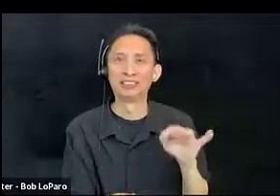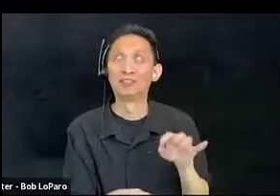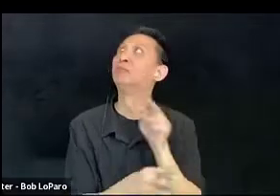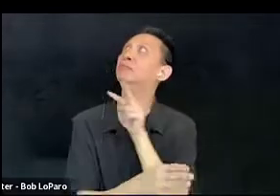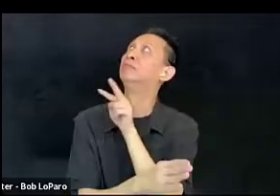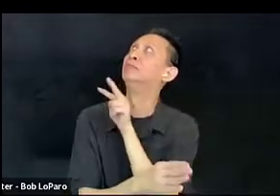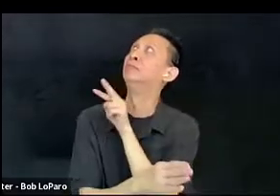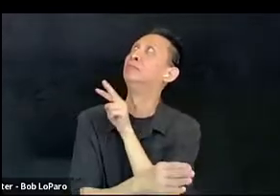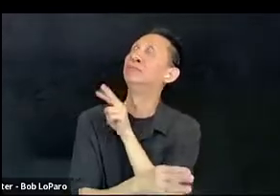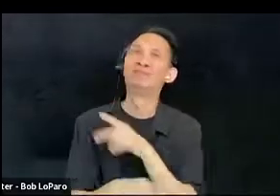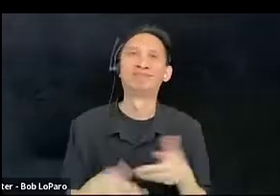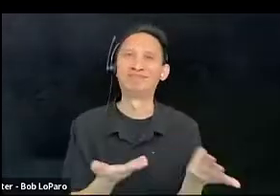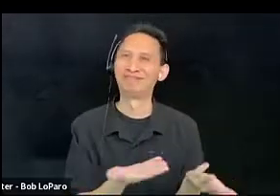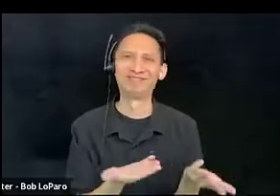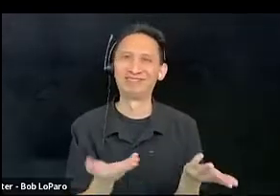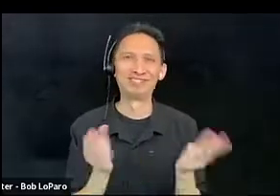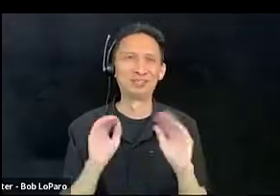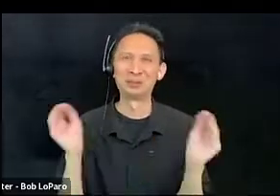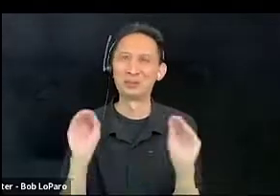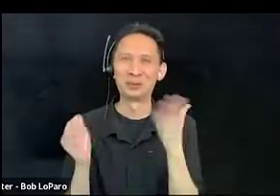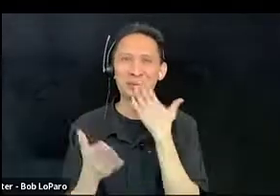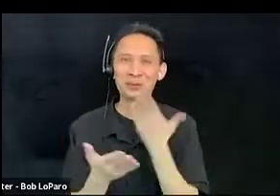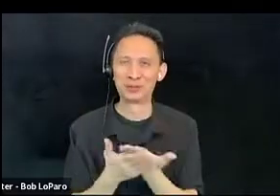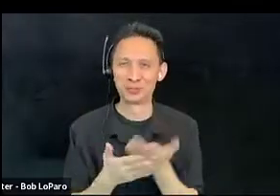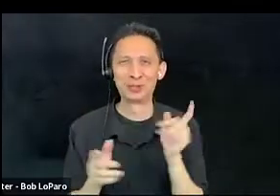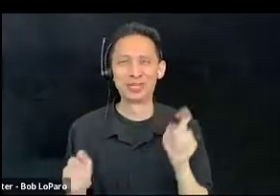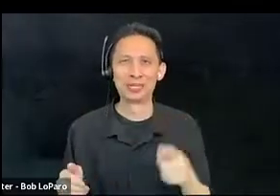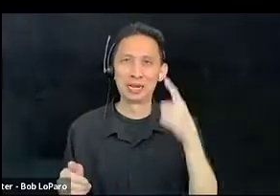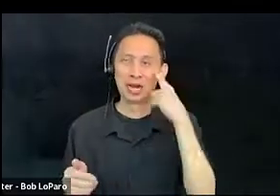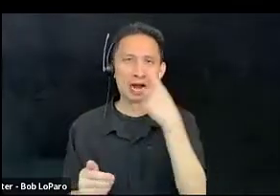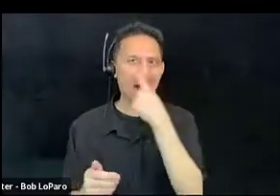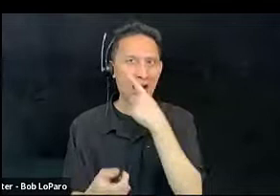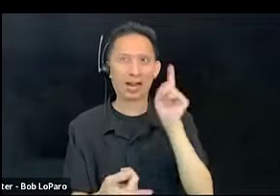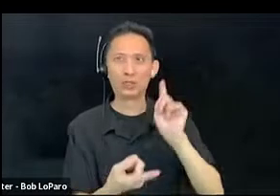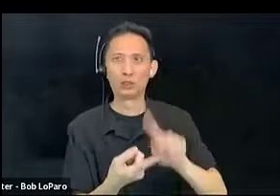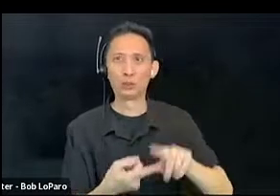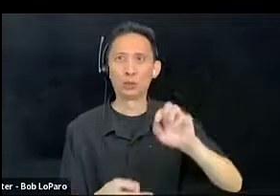before a child has eye to object contact. And what we learned last webinar